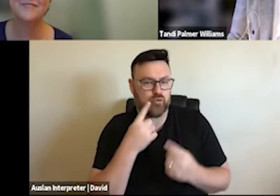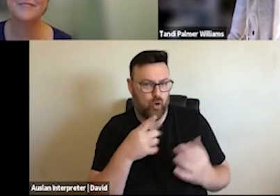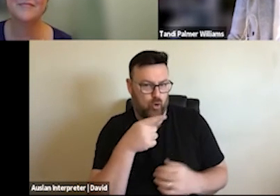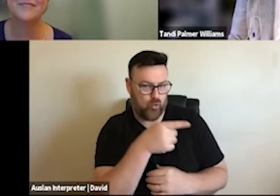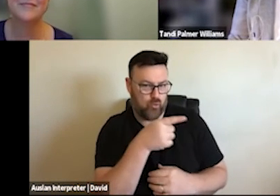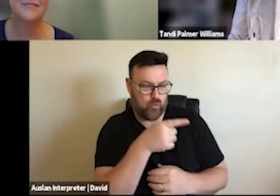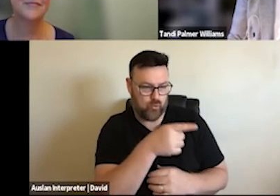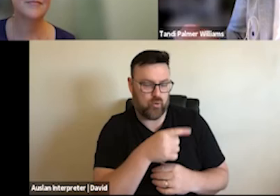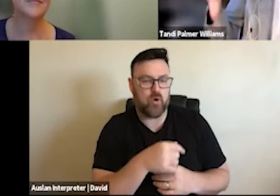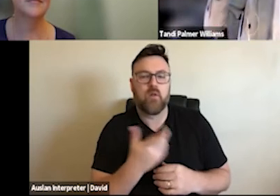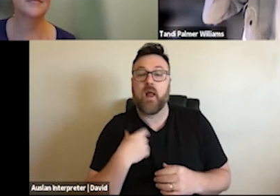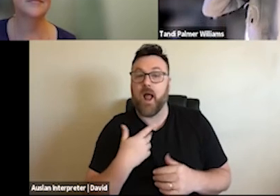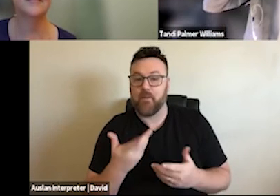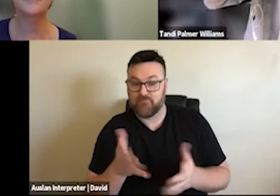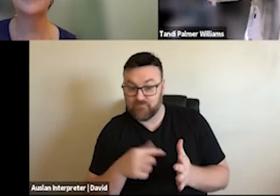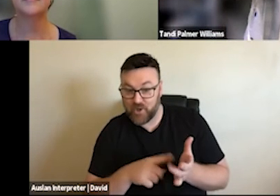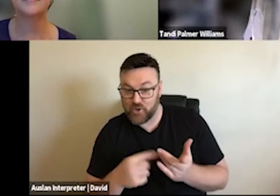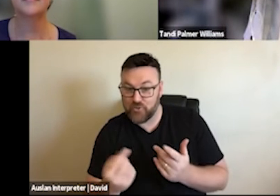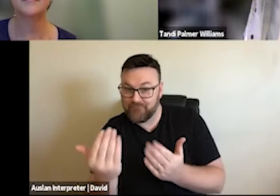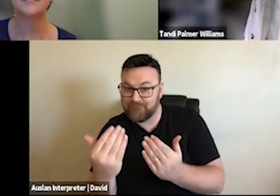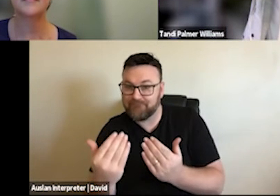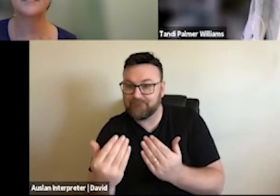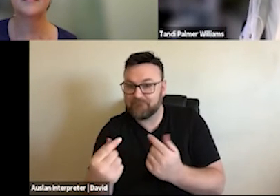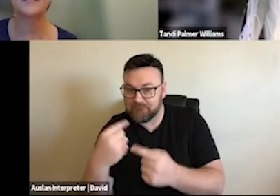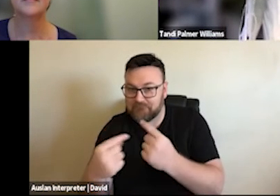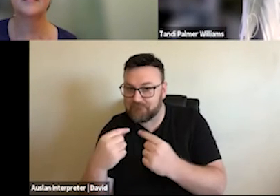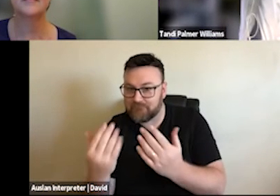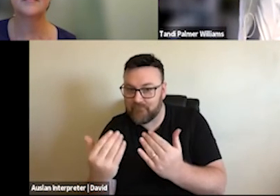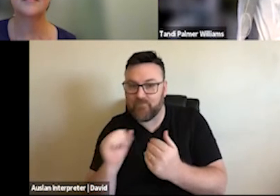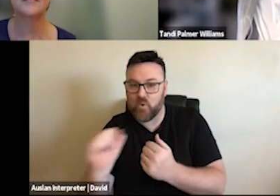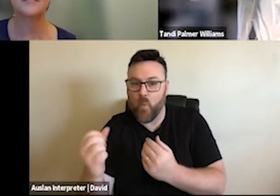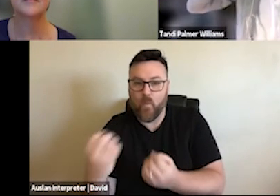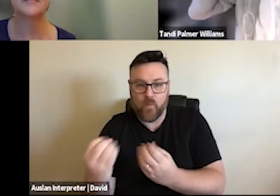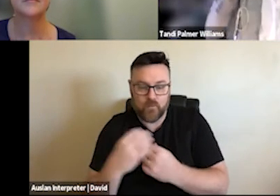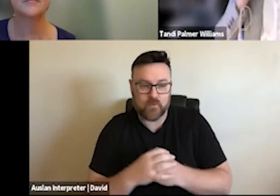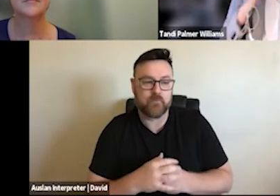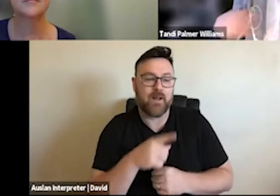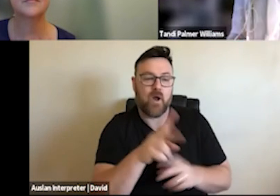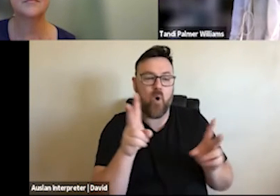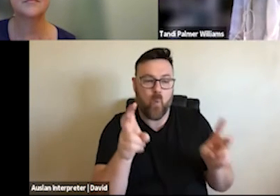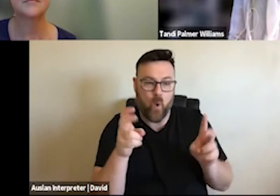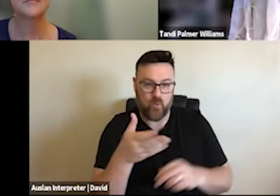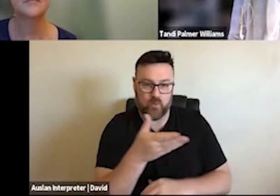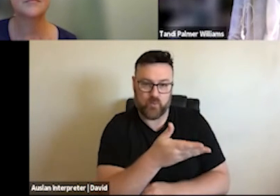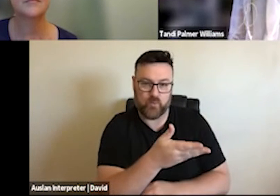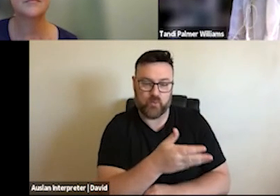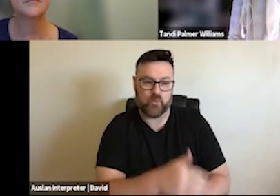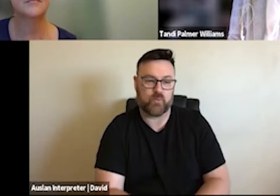and I've got some takeaways to share from my side. I've got to share my digital ballet season with my elderly mother.